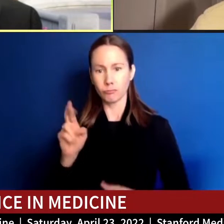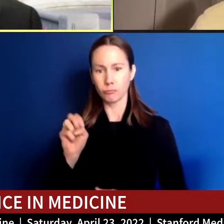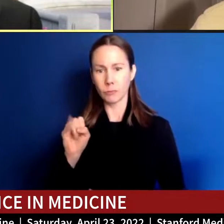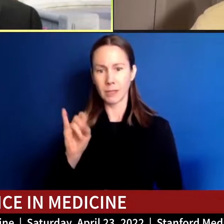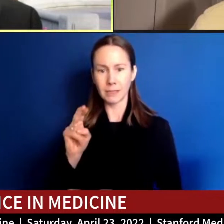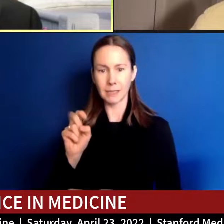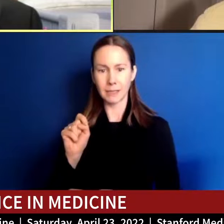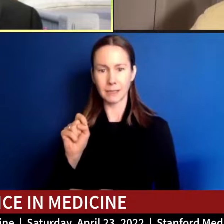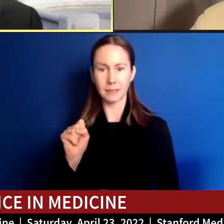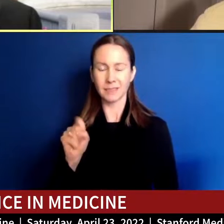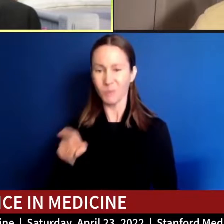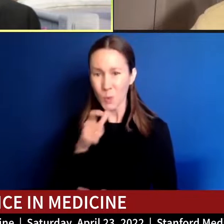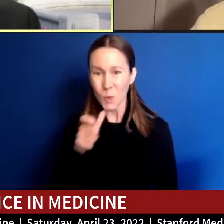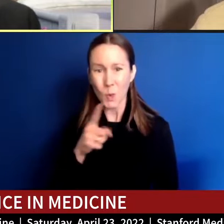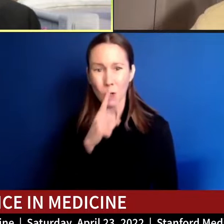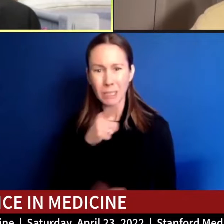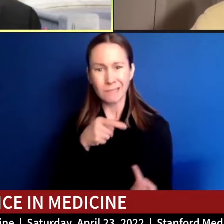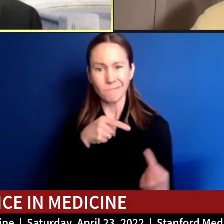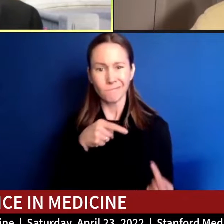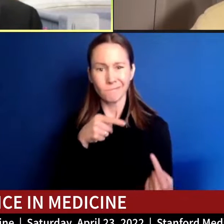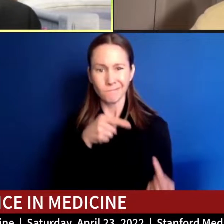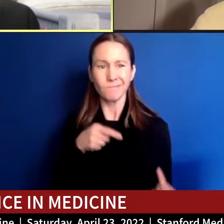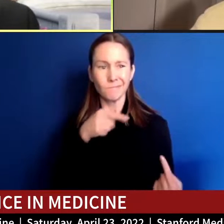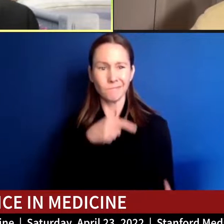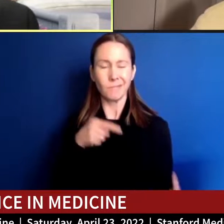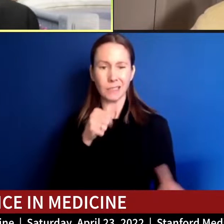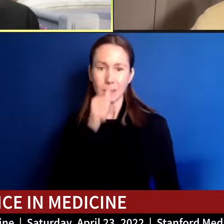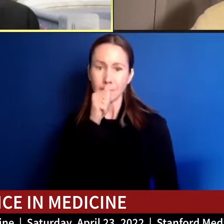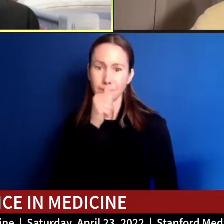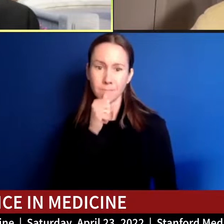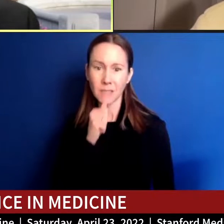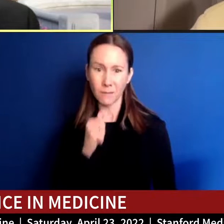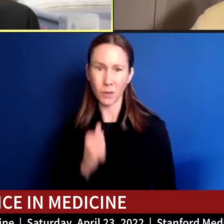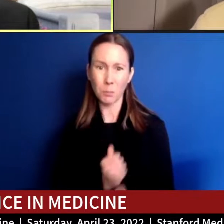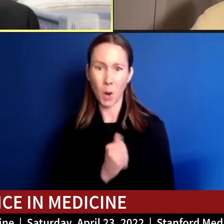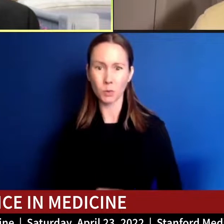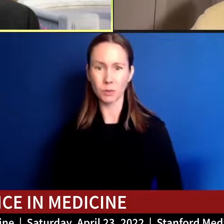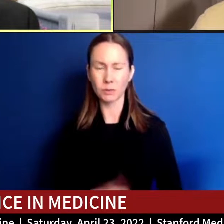I was also thinking, you know, is there room for both disability rights and disability justice